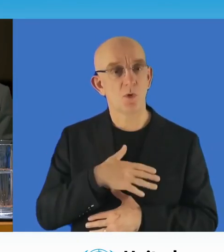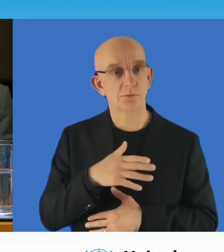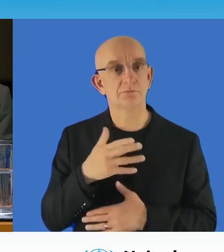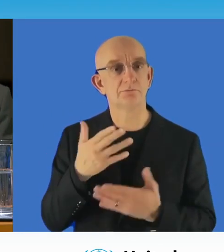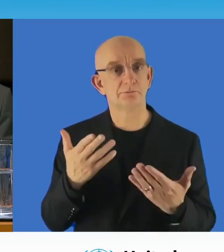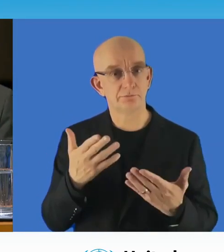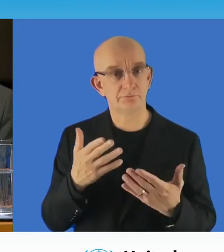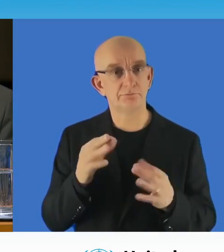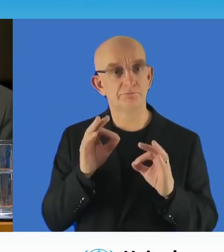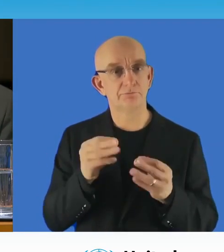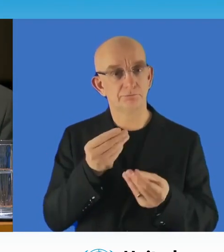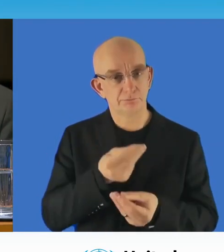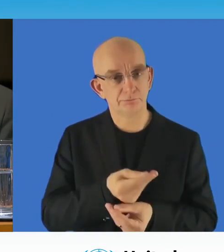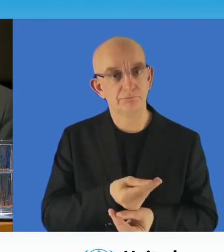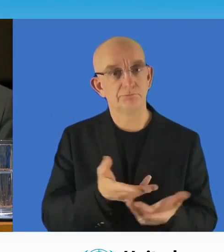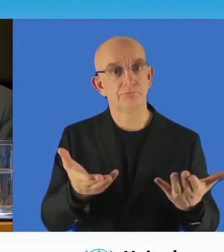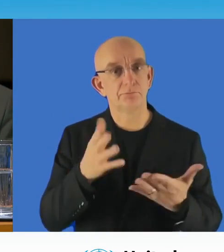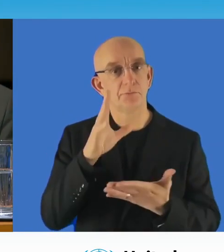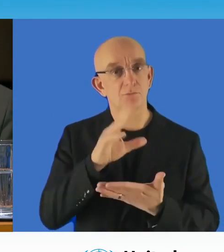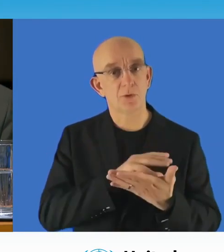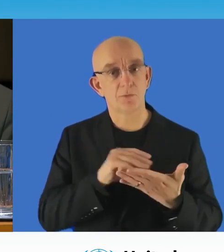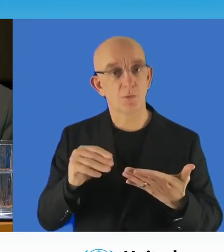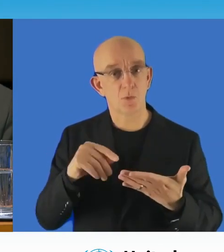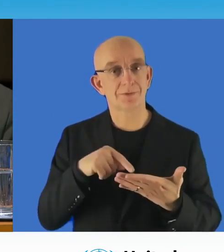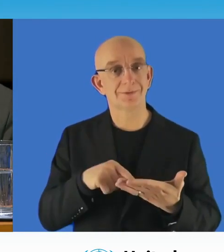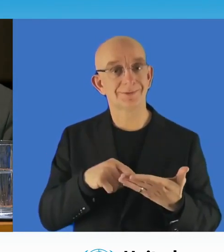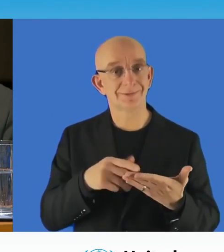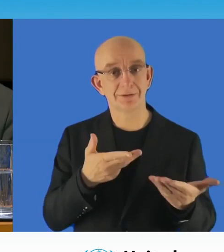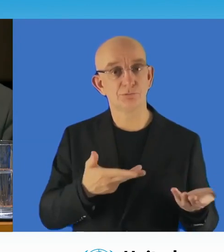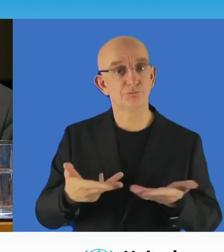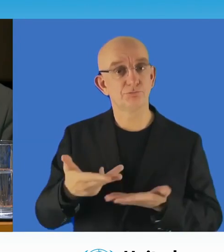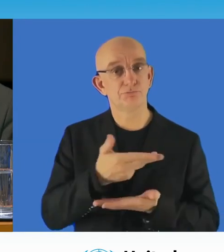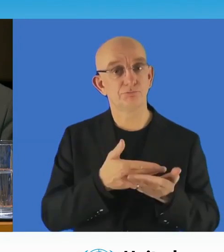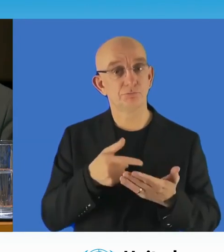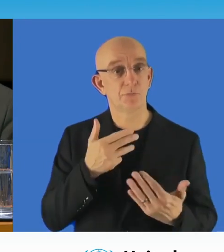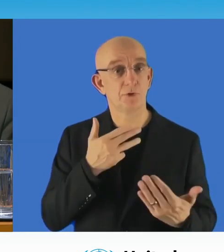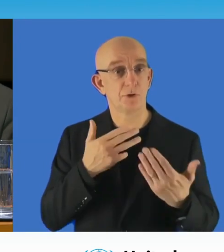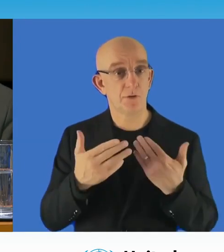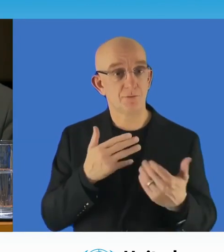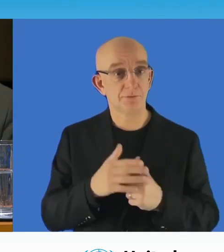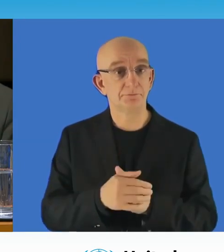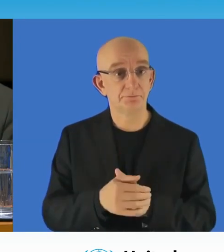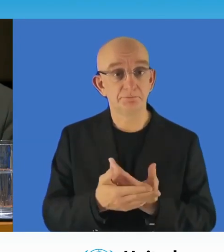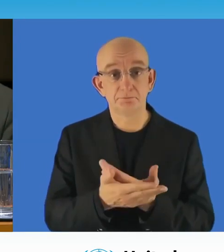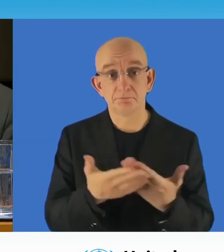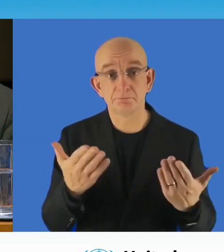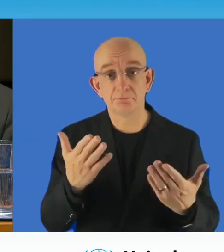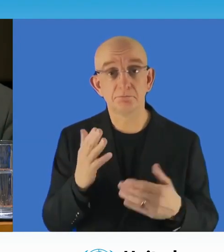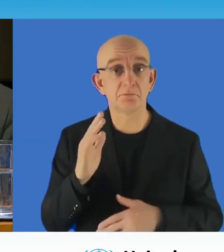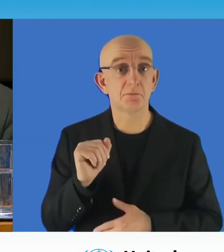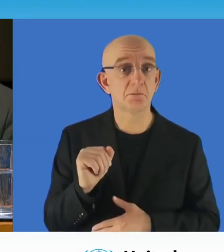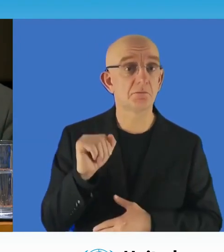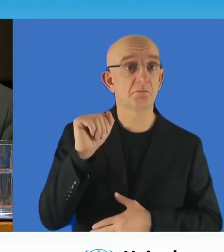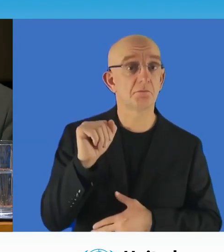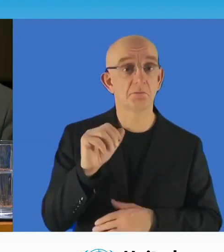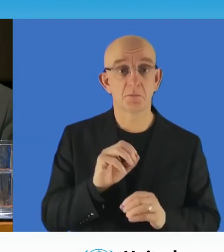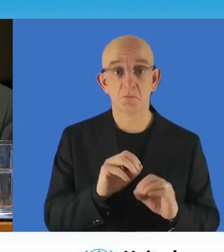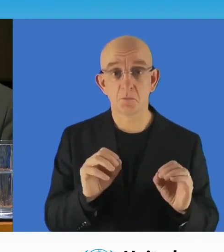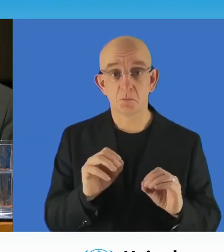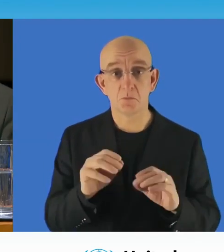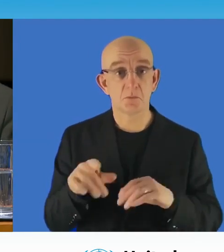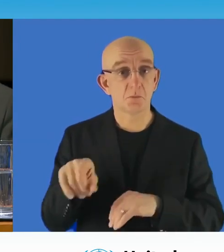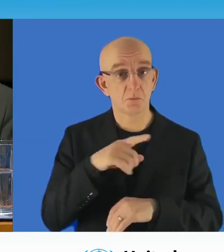no objection may I take it that the conference would adopt the decisions as proposed it is so